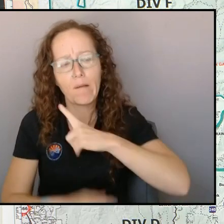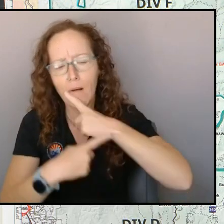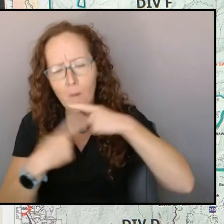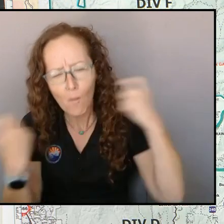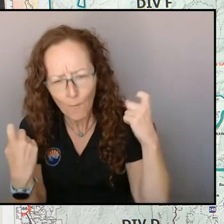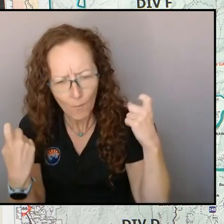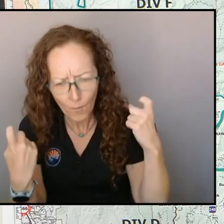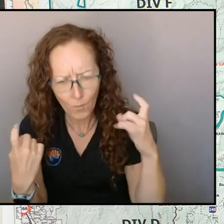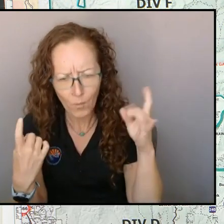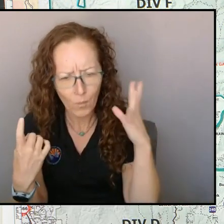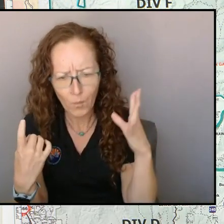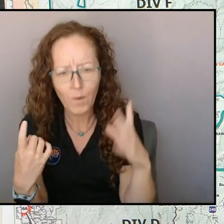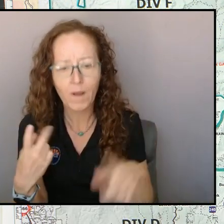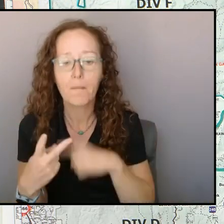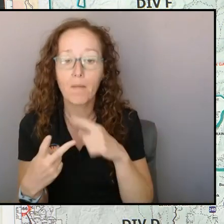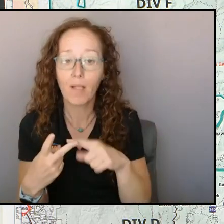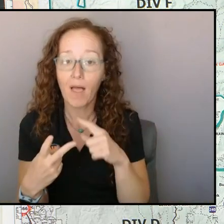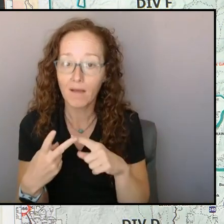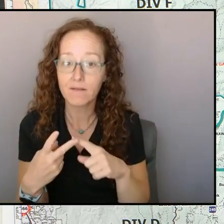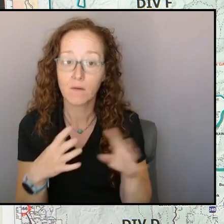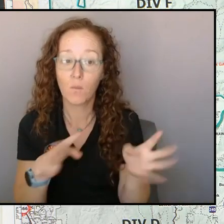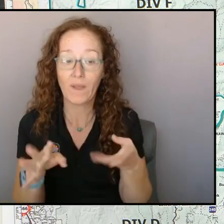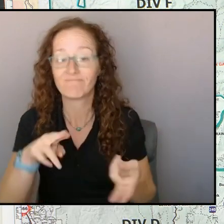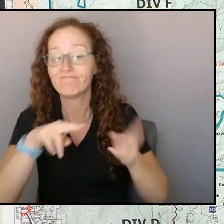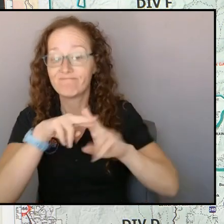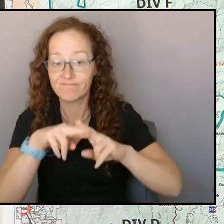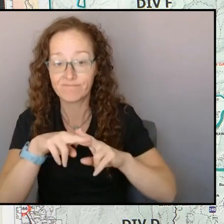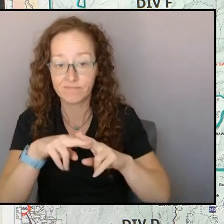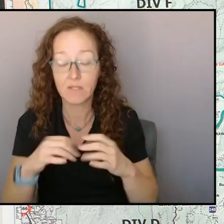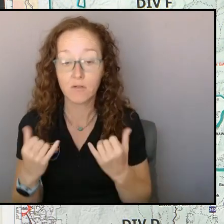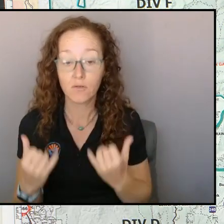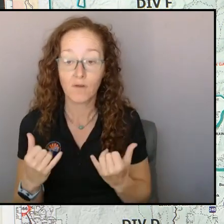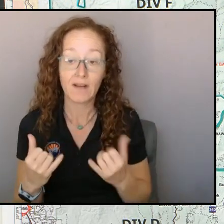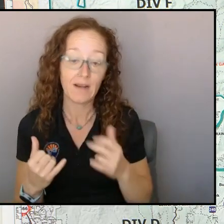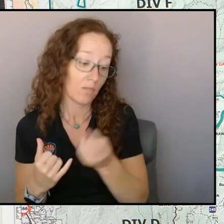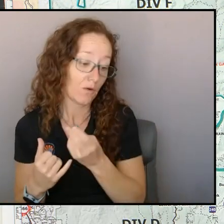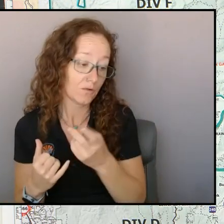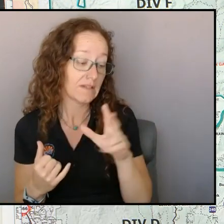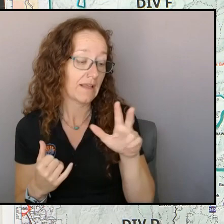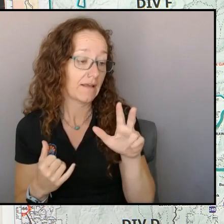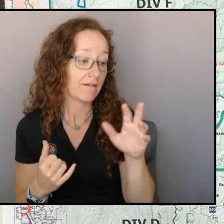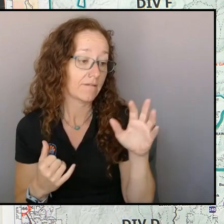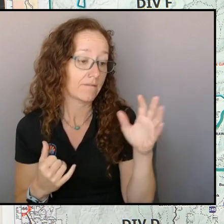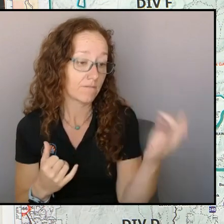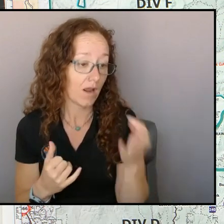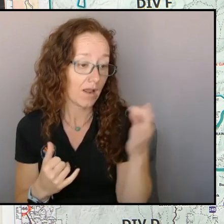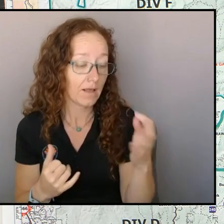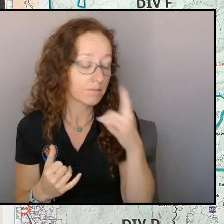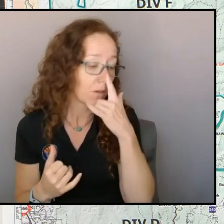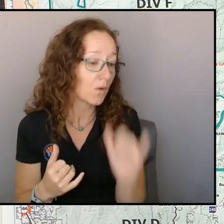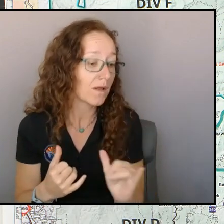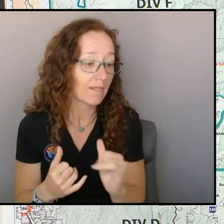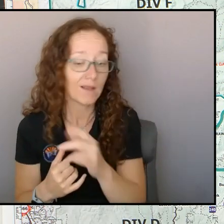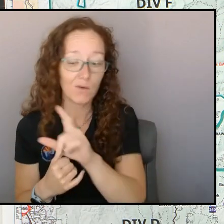between 20 and 30 miles an hour for sustained on Thursday and Friday and those gusts could be anywhere from 35 to 45 miles